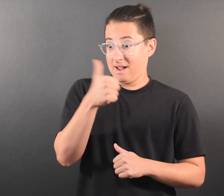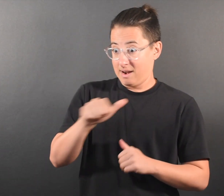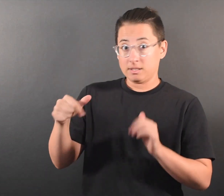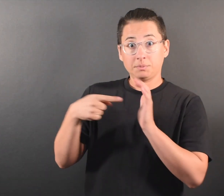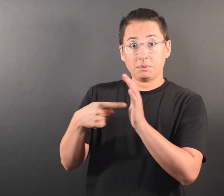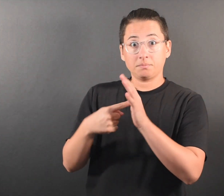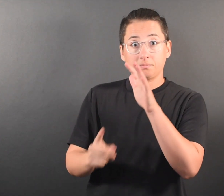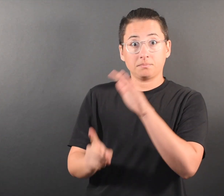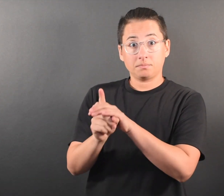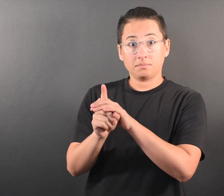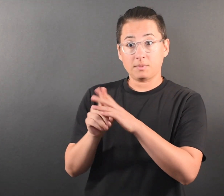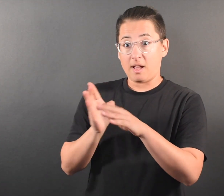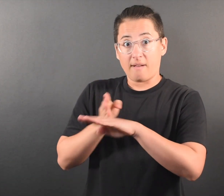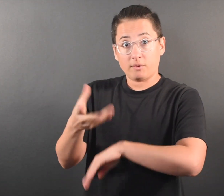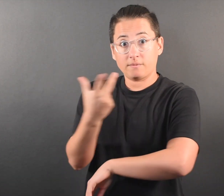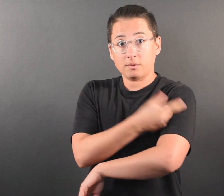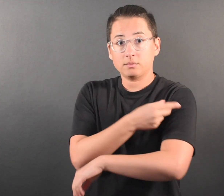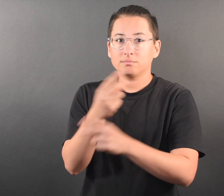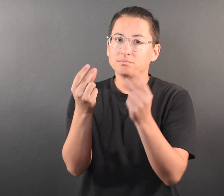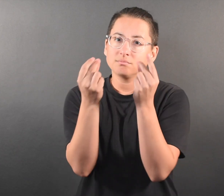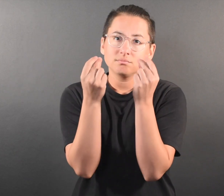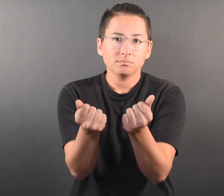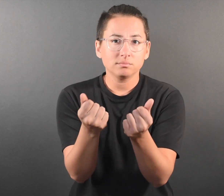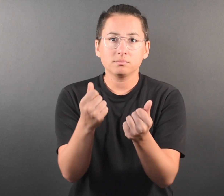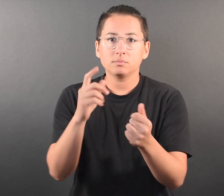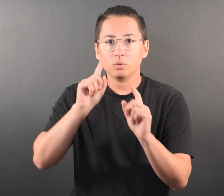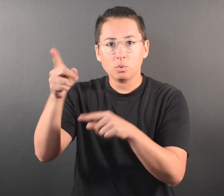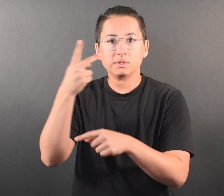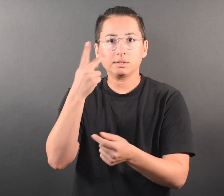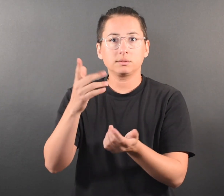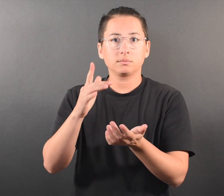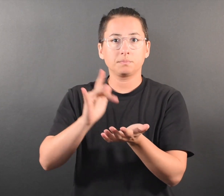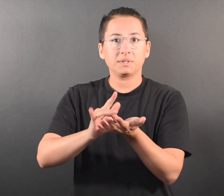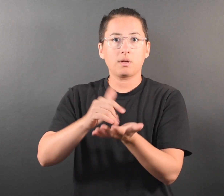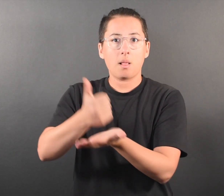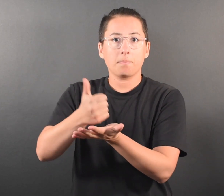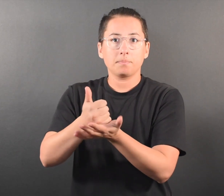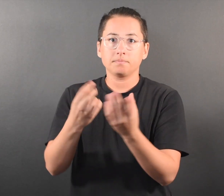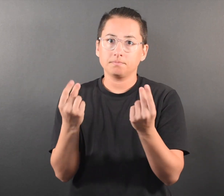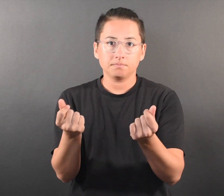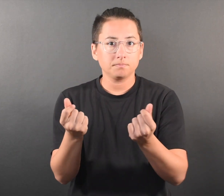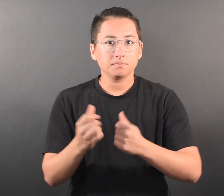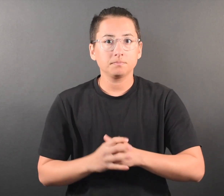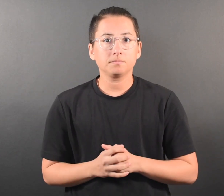If you have any of these symptoms after getting the vaccine, you should seek medical attention